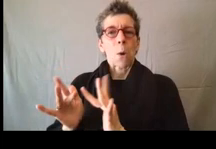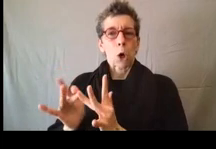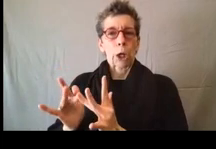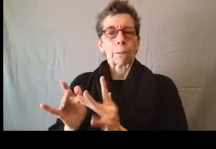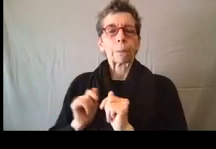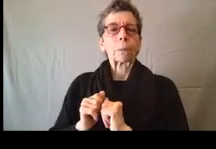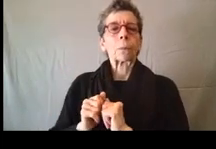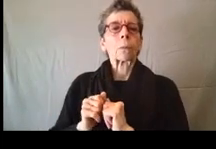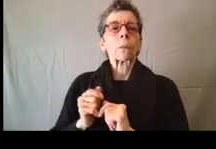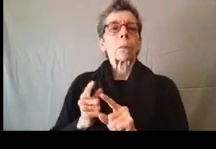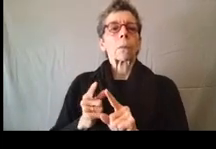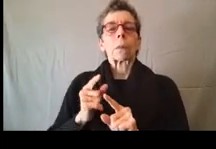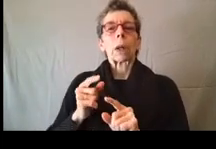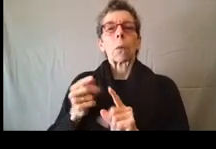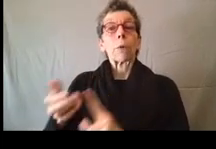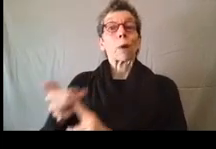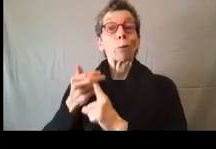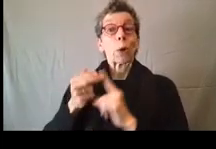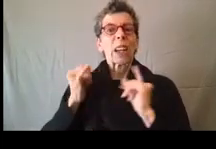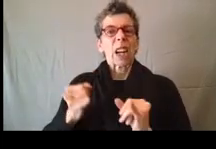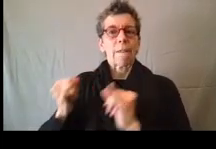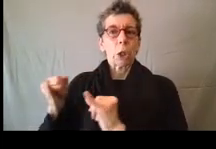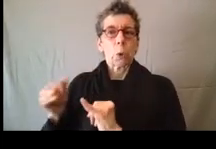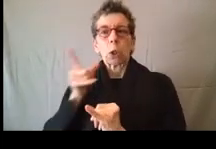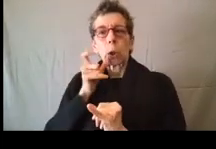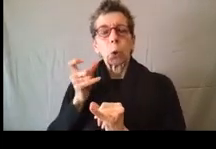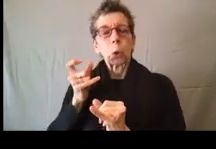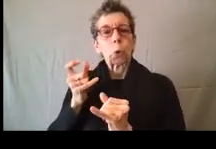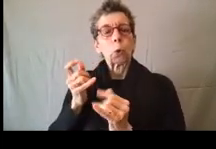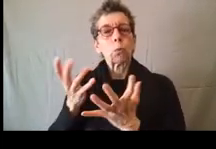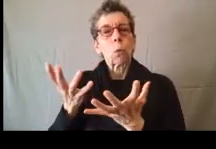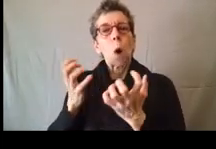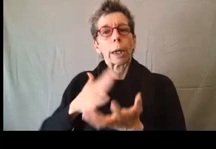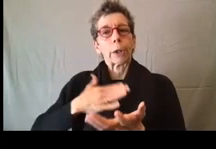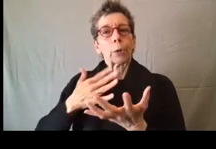in the community were recruited who wanted to be researchers; they are not participant